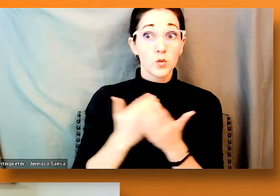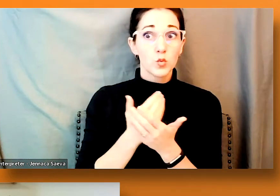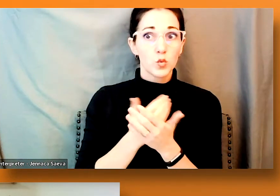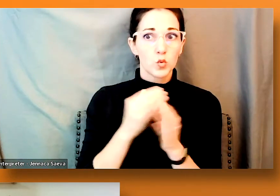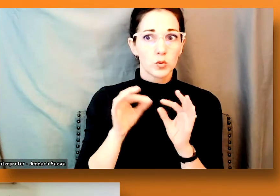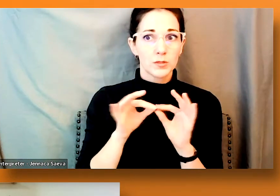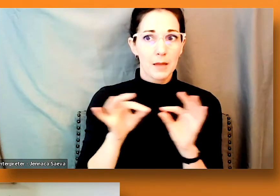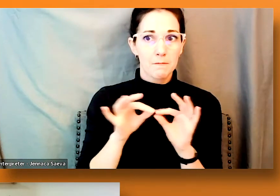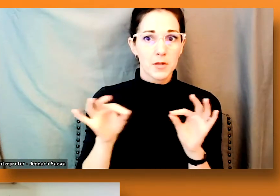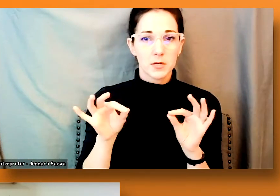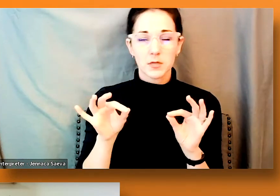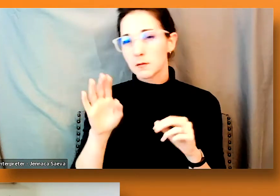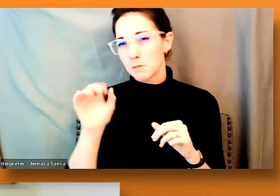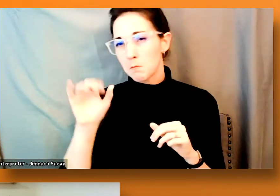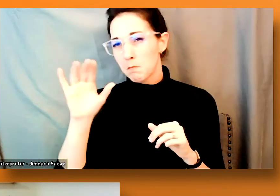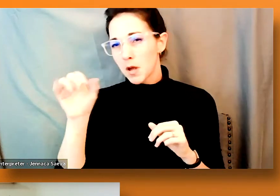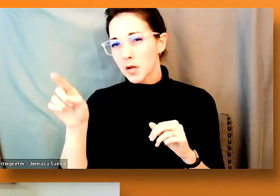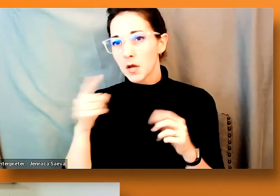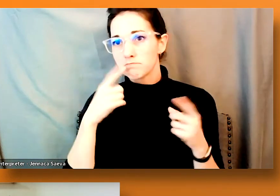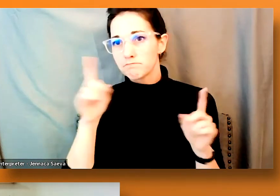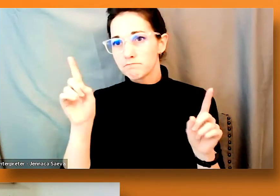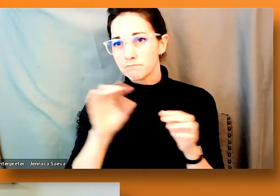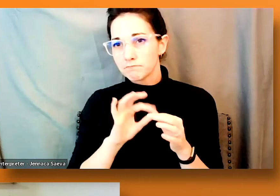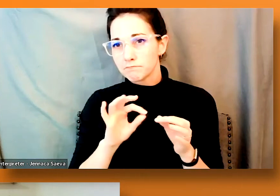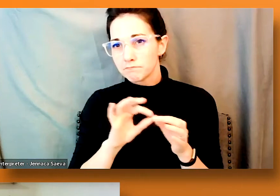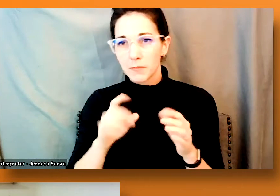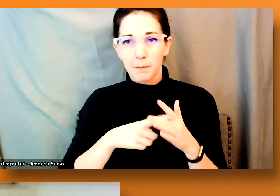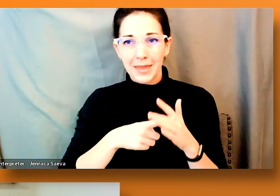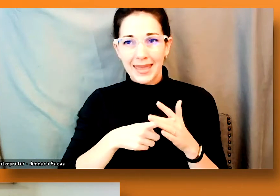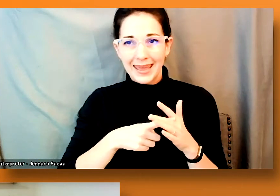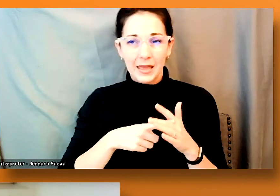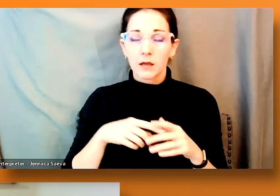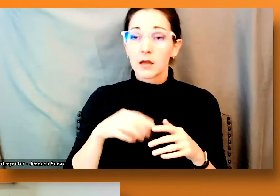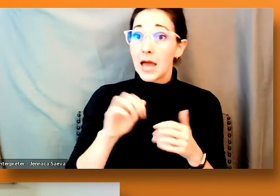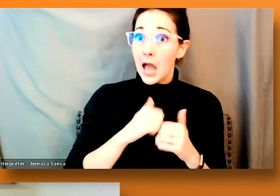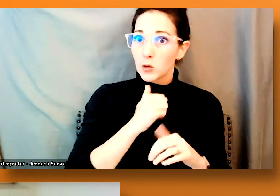the new statement that Becca talked about at the very beginning, how she sets that up,